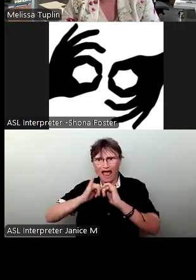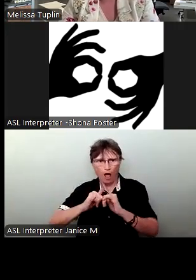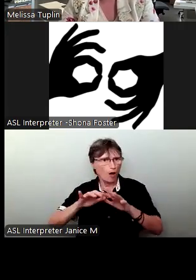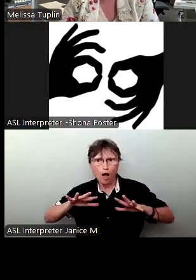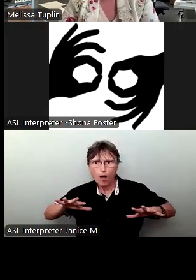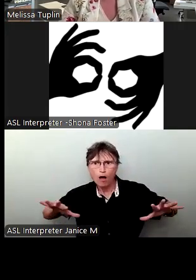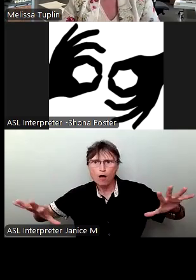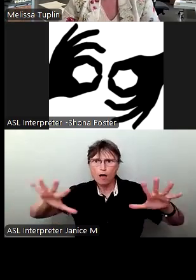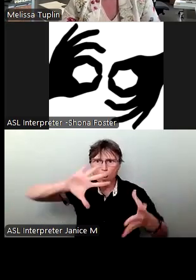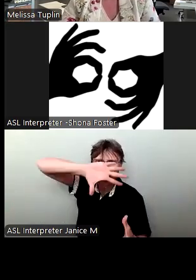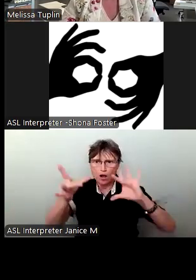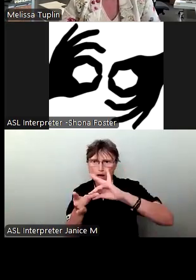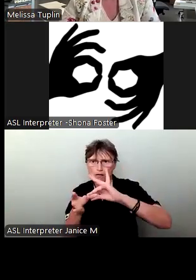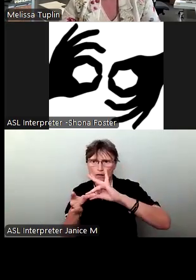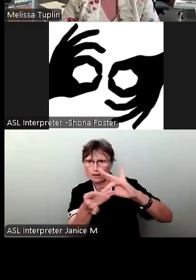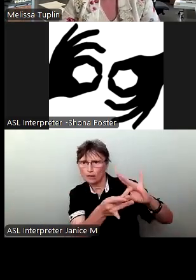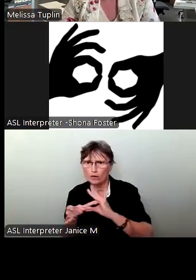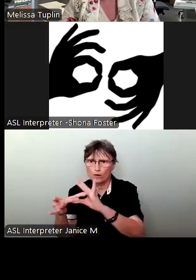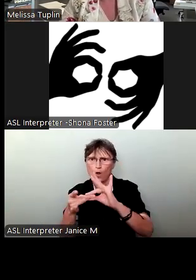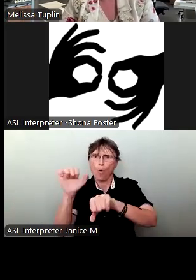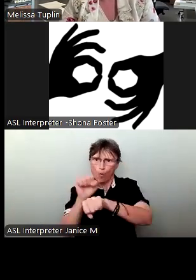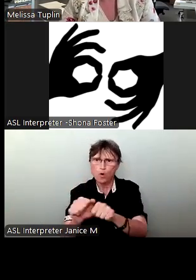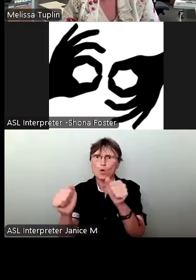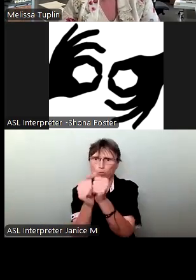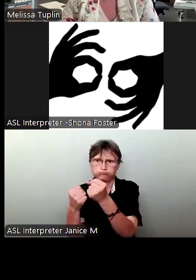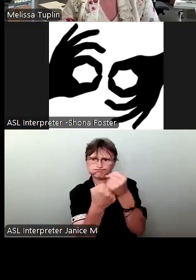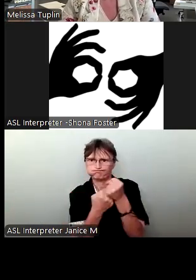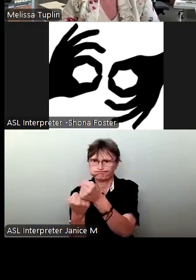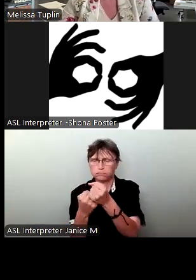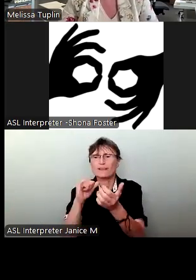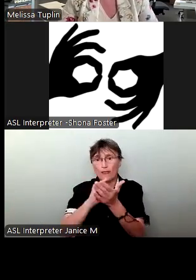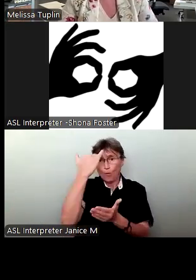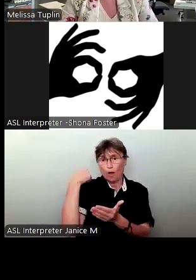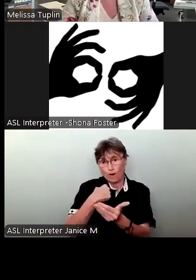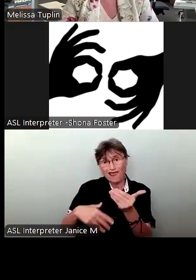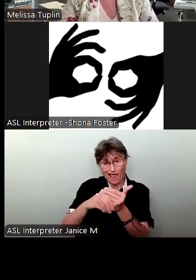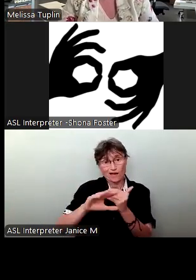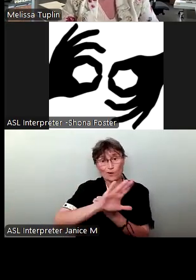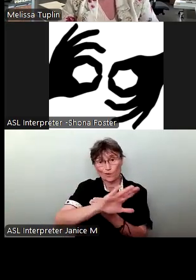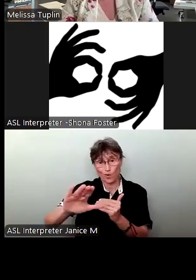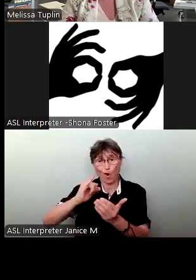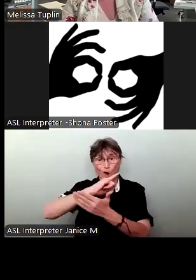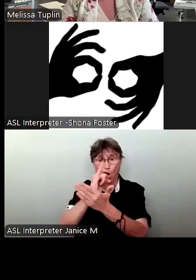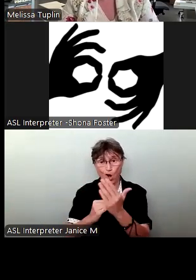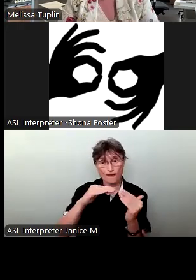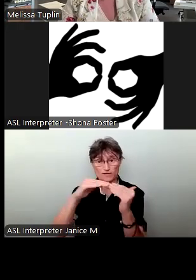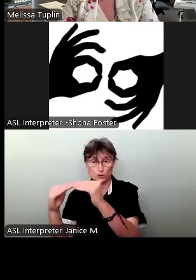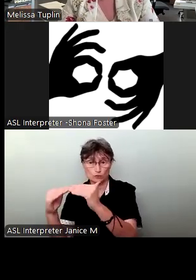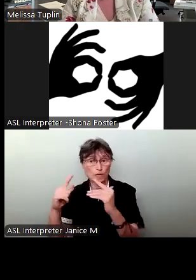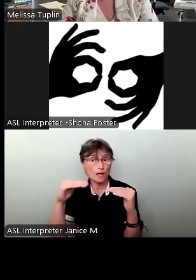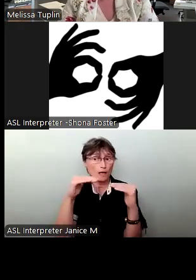together, which is why we ask about artistic peers — your peers may be other organizations who work